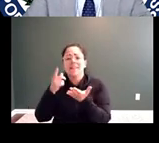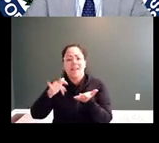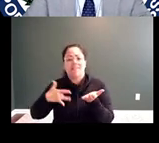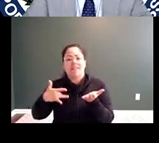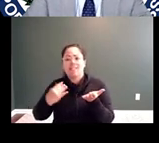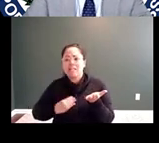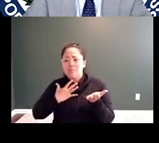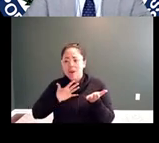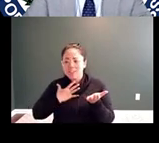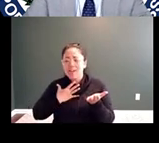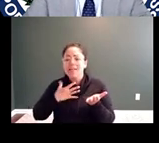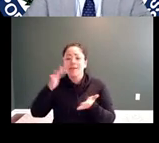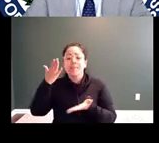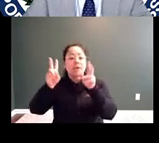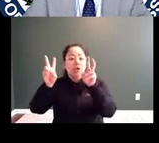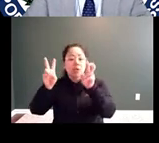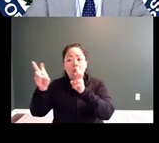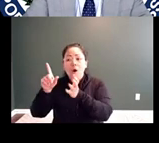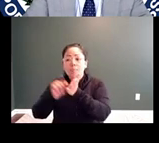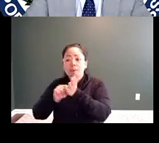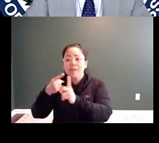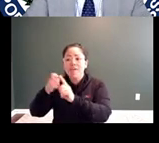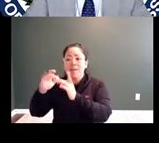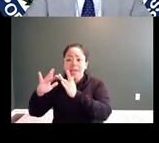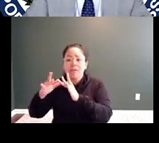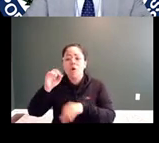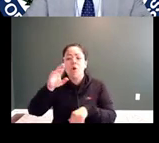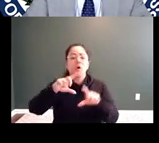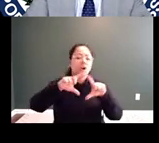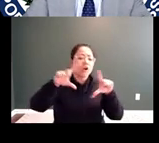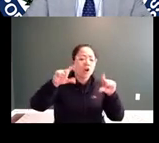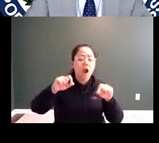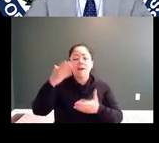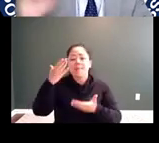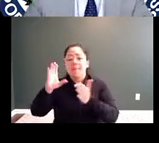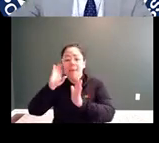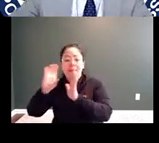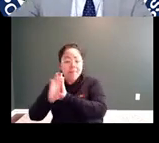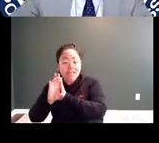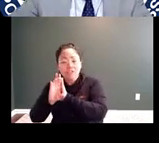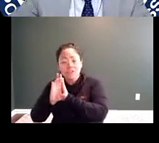So that might be a quote they printed from the internet, or a card, it might be a picture of, you know,